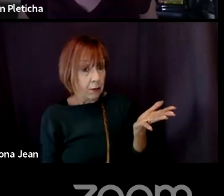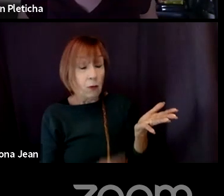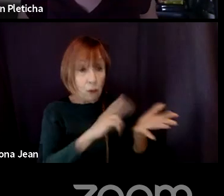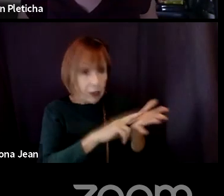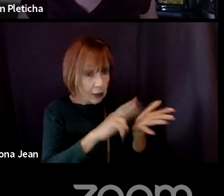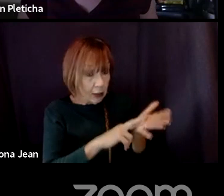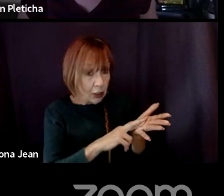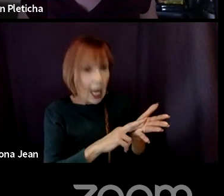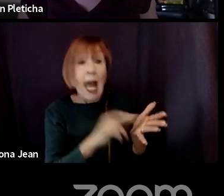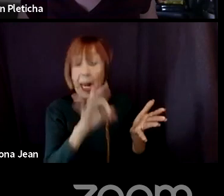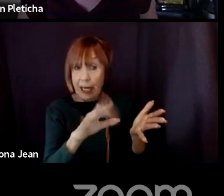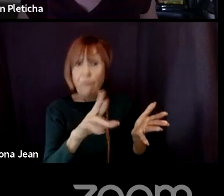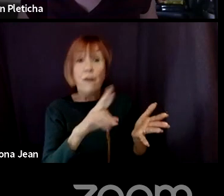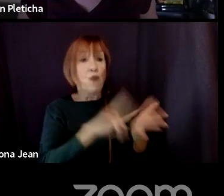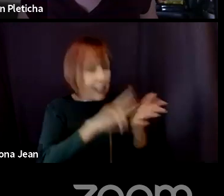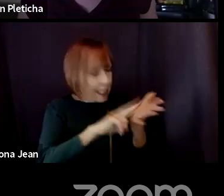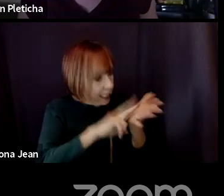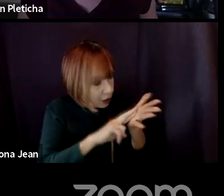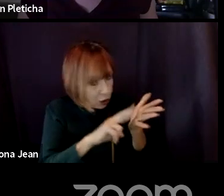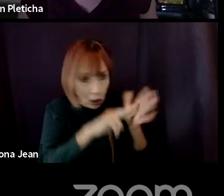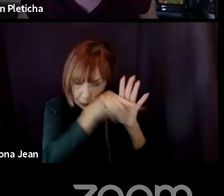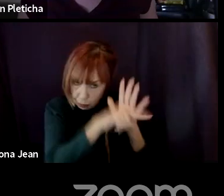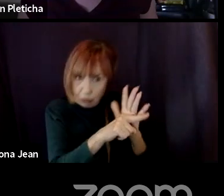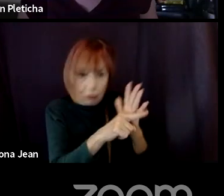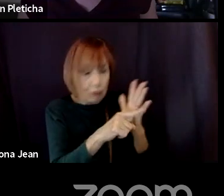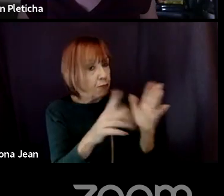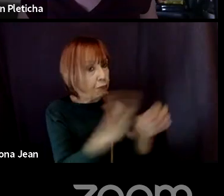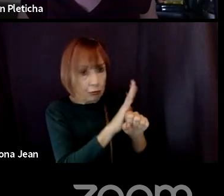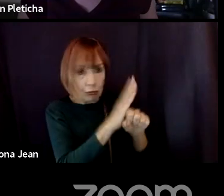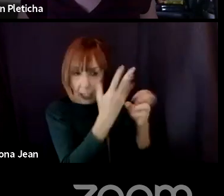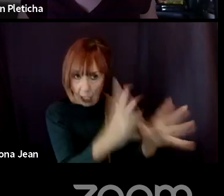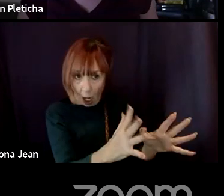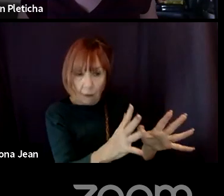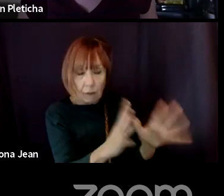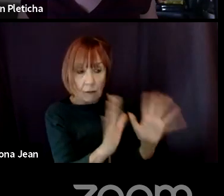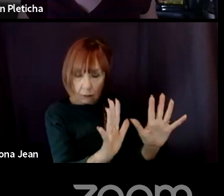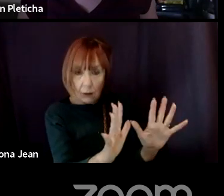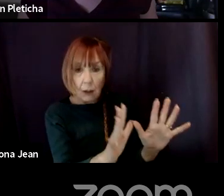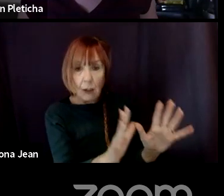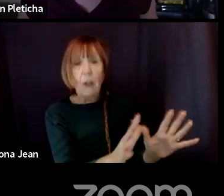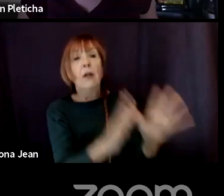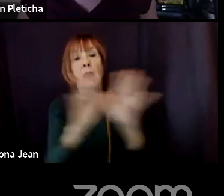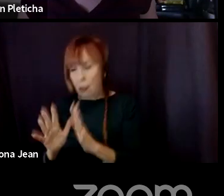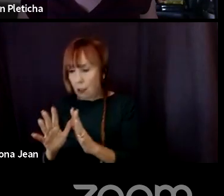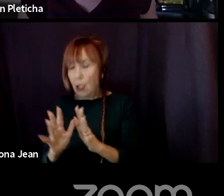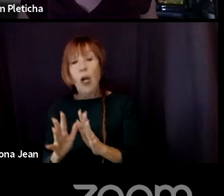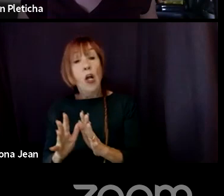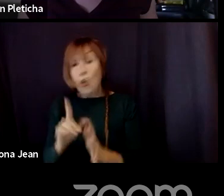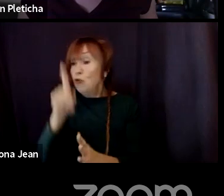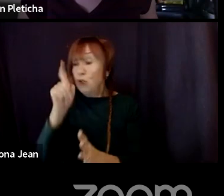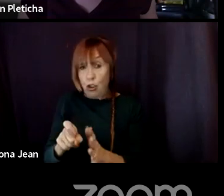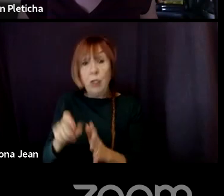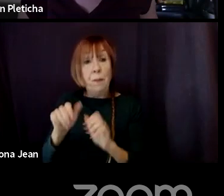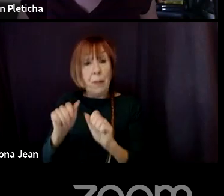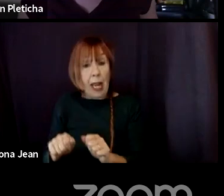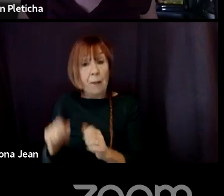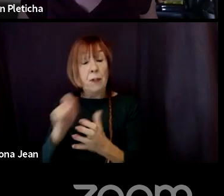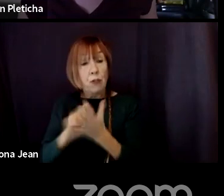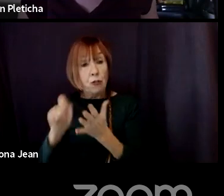and whatever the thing is, whatever the world is, then you should pretty much start to get to know the world.